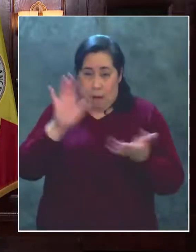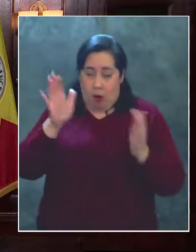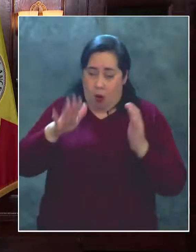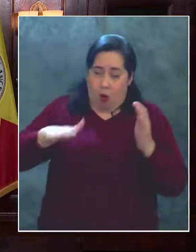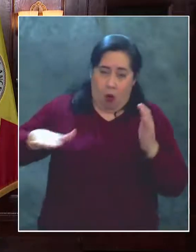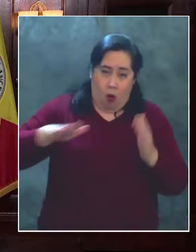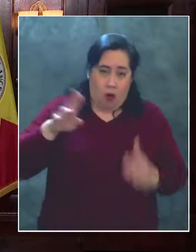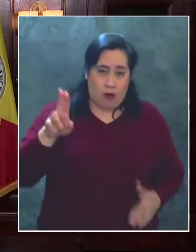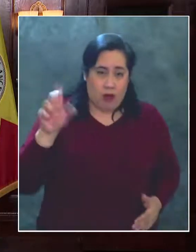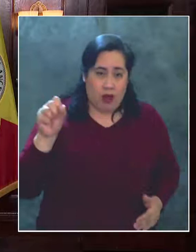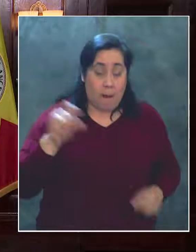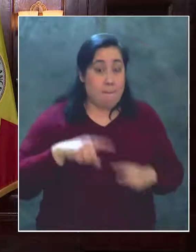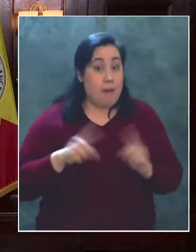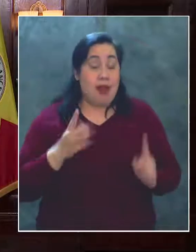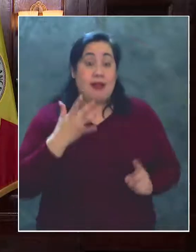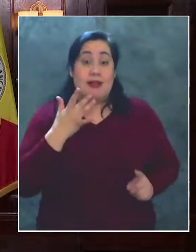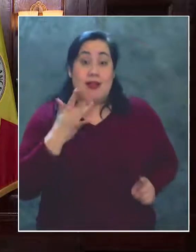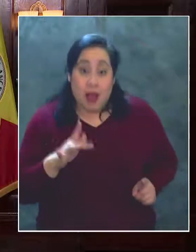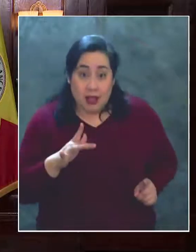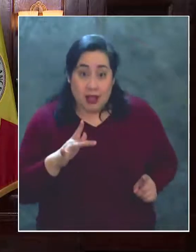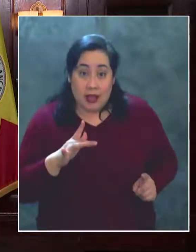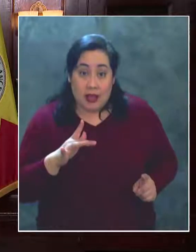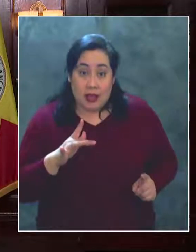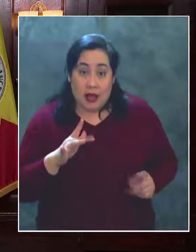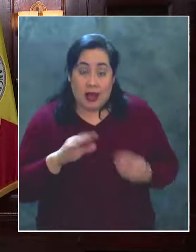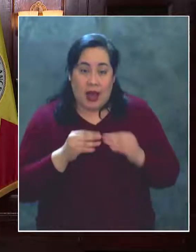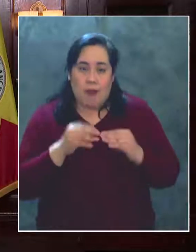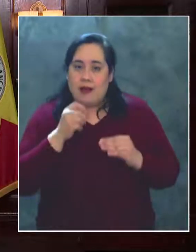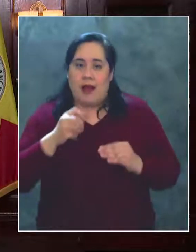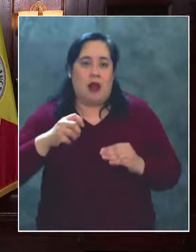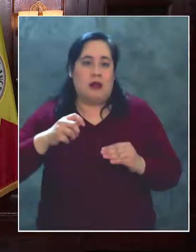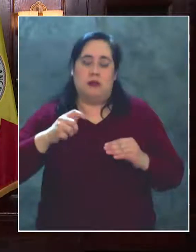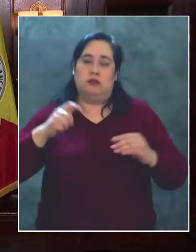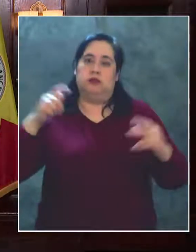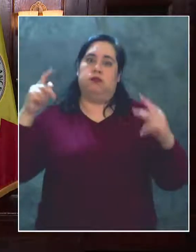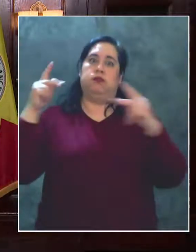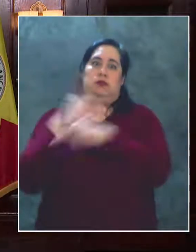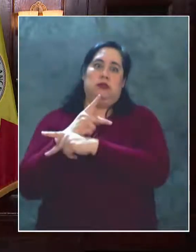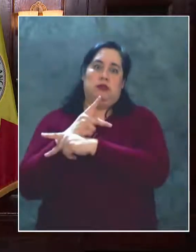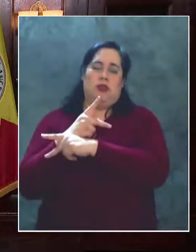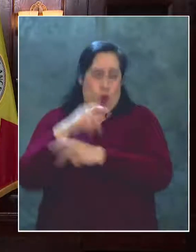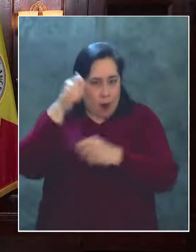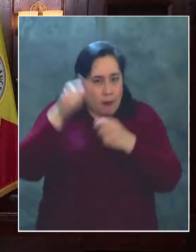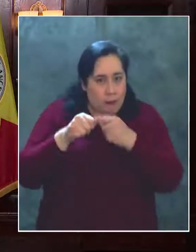THE COUNTRY. BUT THEY ARE LUCKILY NOT AT RECORD LEVELS.